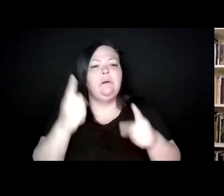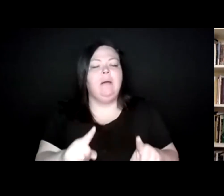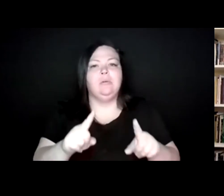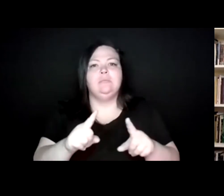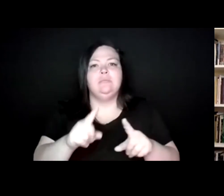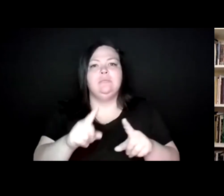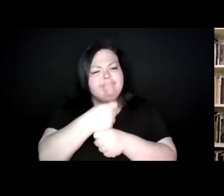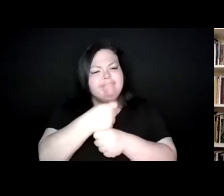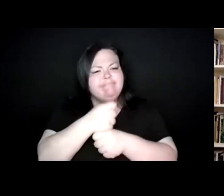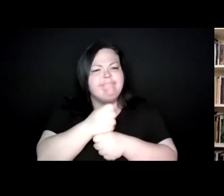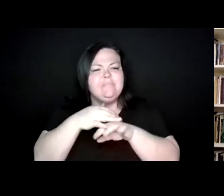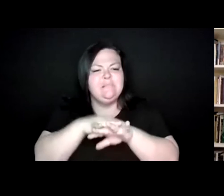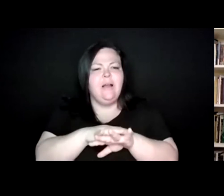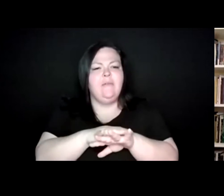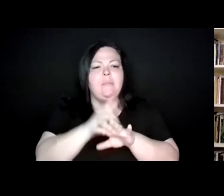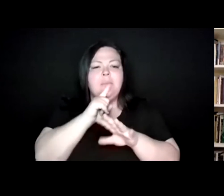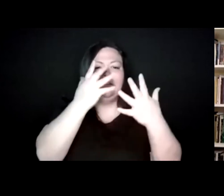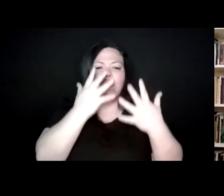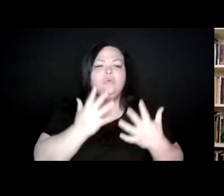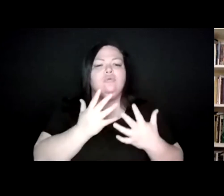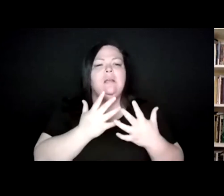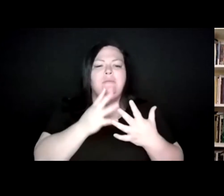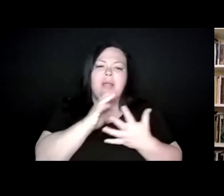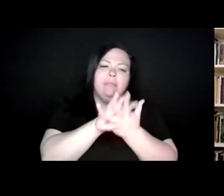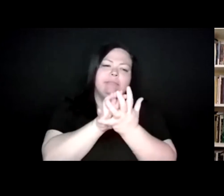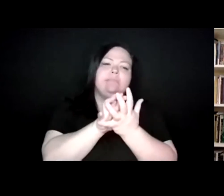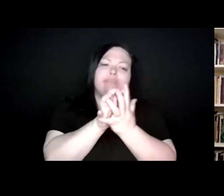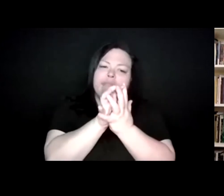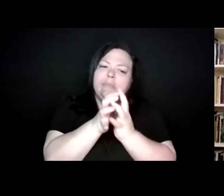In grief, the gears and springs spin on./ The water pumps through the pipes,//